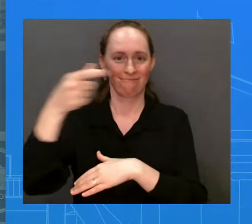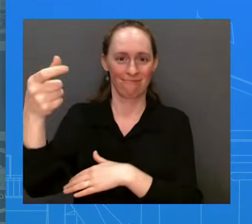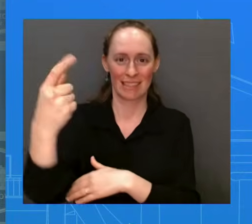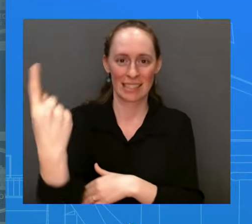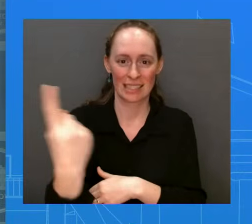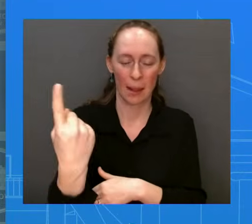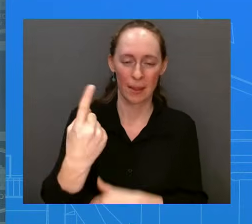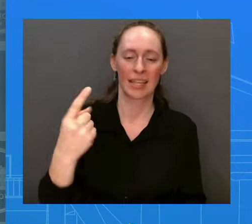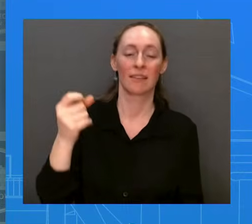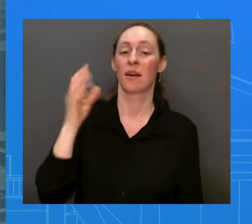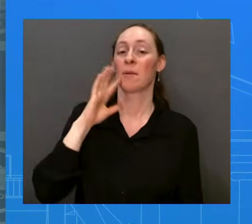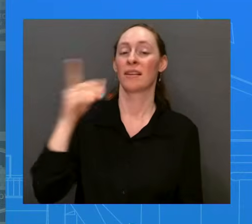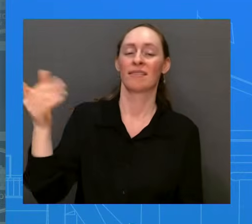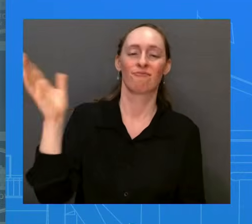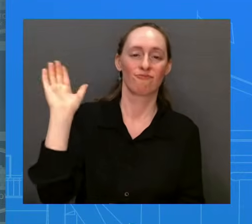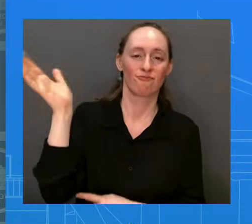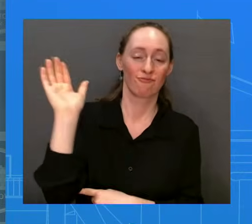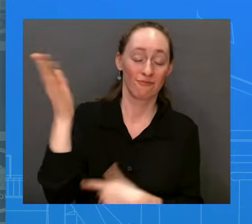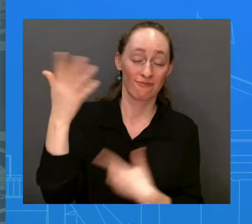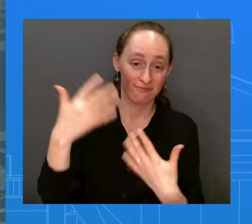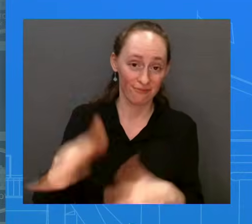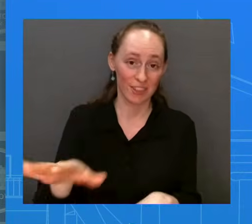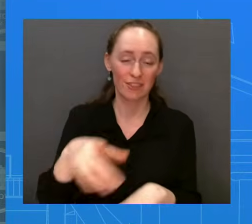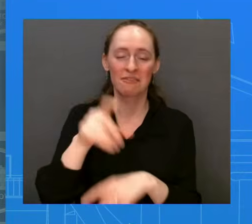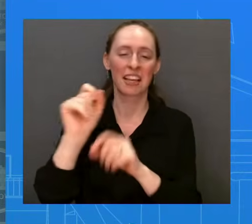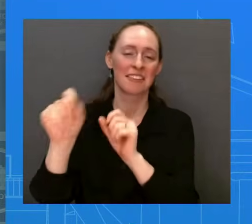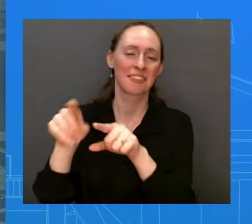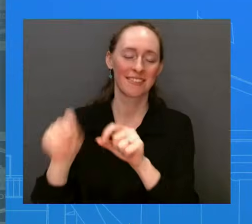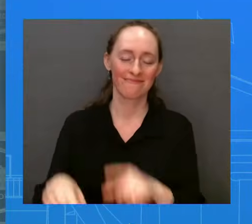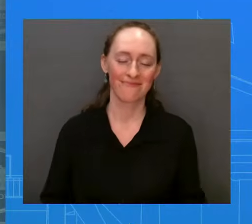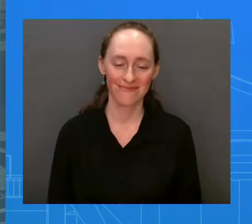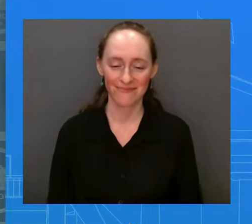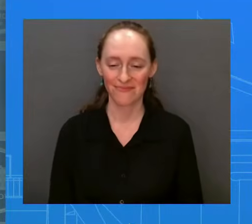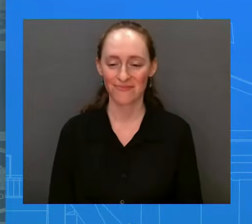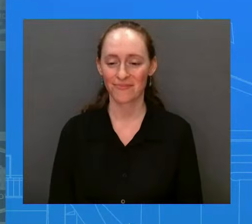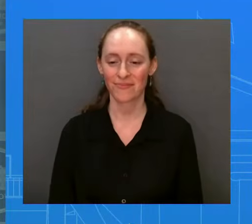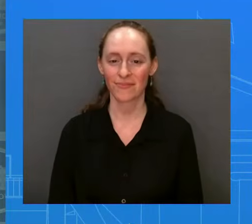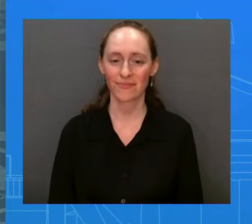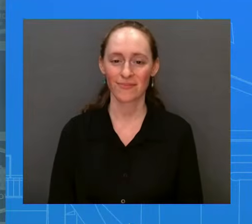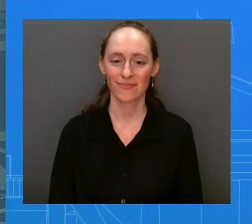Mr. Kirby: Thanks. Thanks for clearing that up, Karine. Ms. Jean-Pierre: Anytime. Anytime. Mr. Kirby: Makes my job easier.